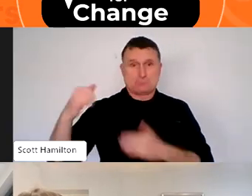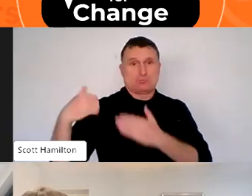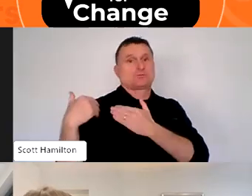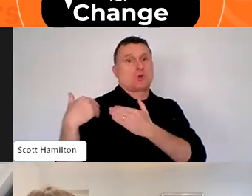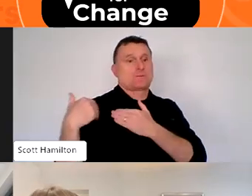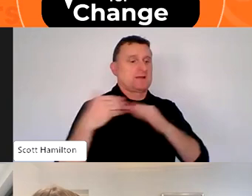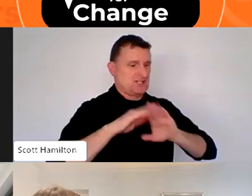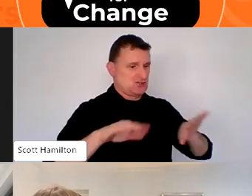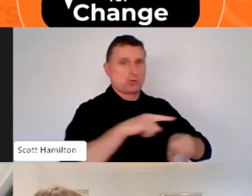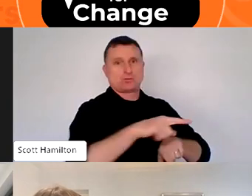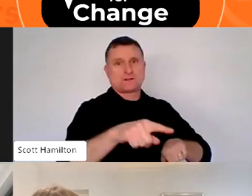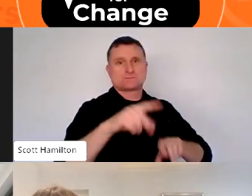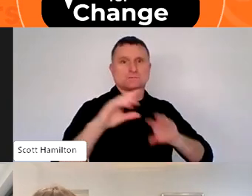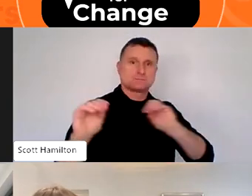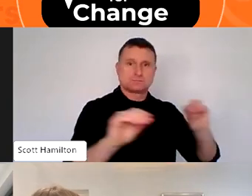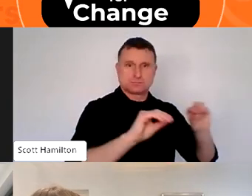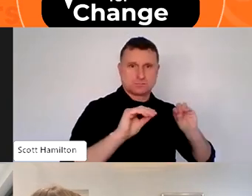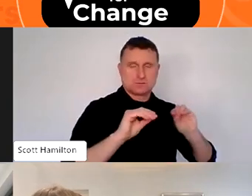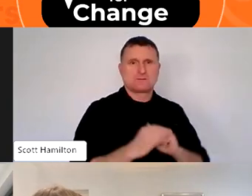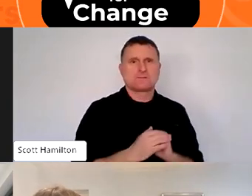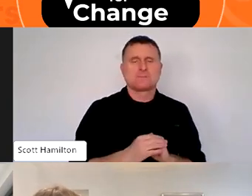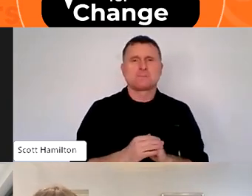As teachers we also need to keep working on creative new ways of